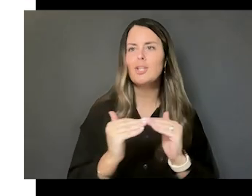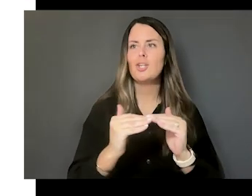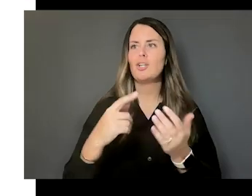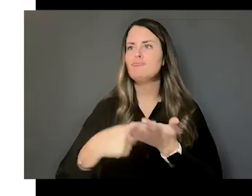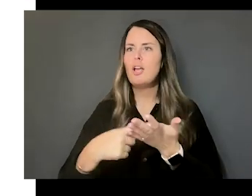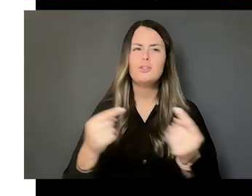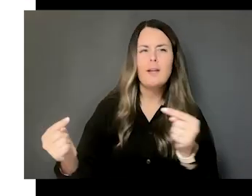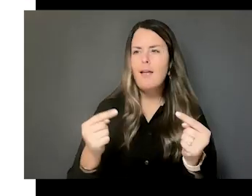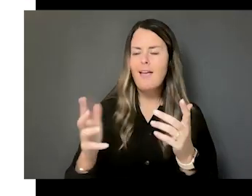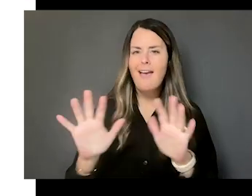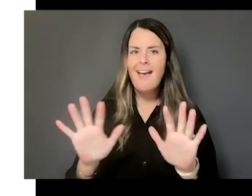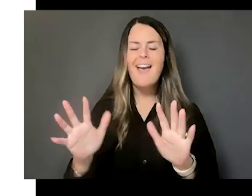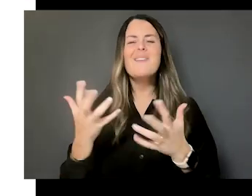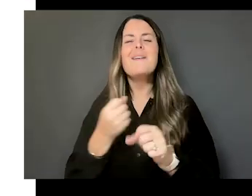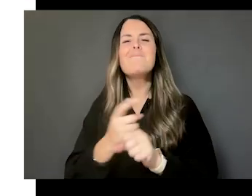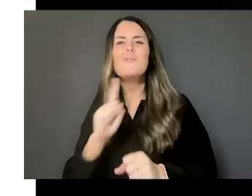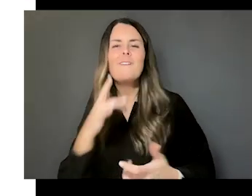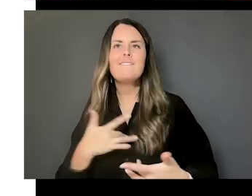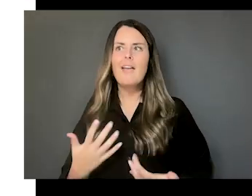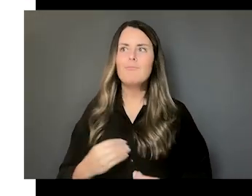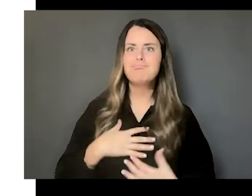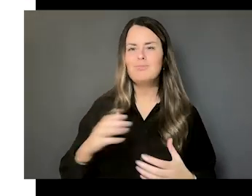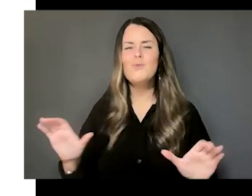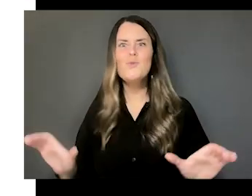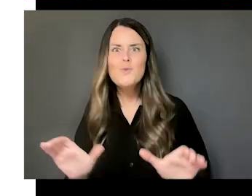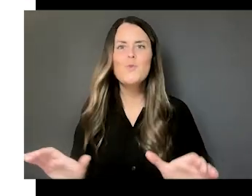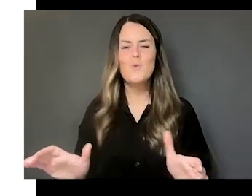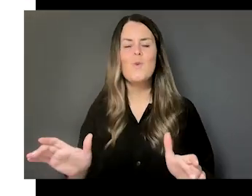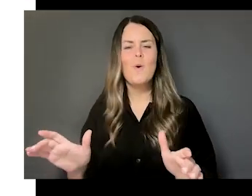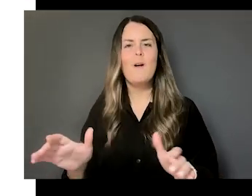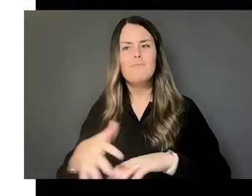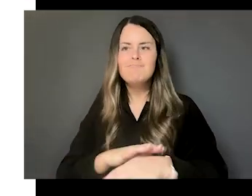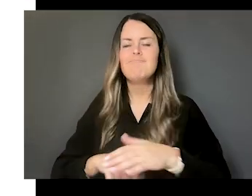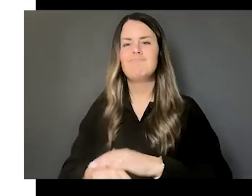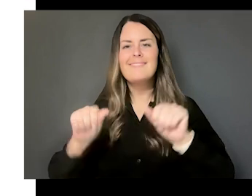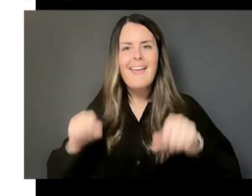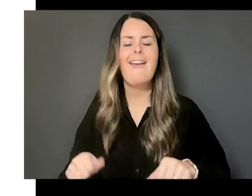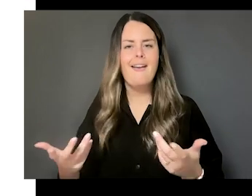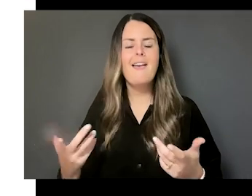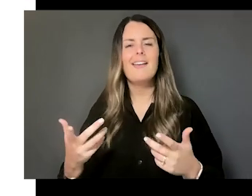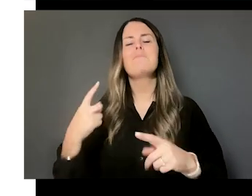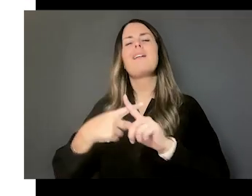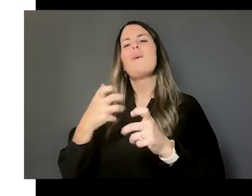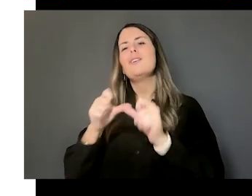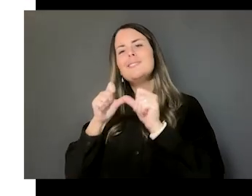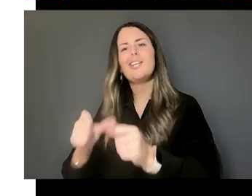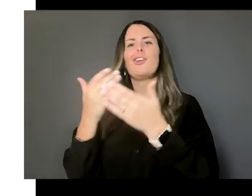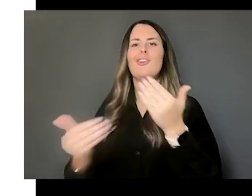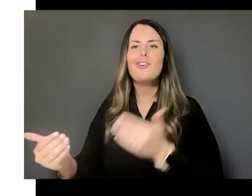We really want our students to feel like doers of math, and continue that year to year